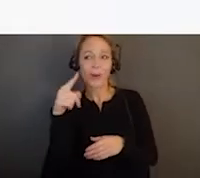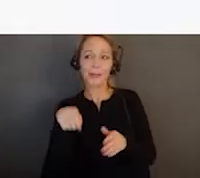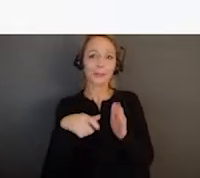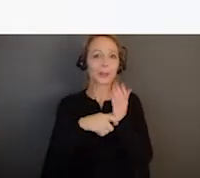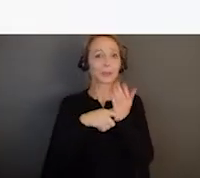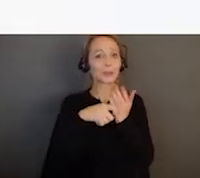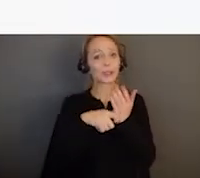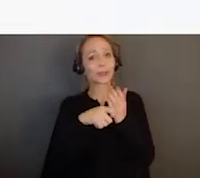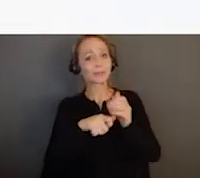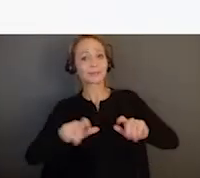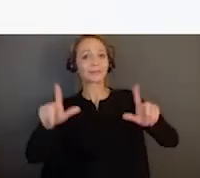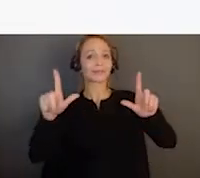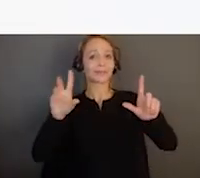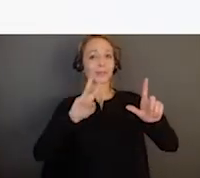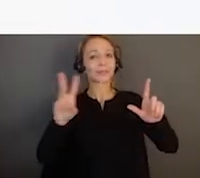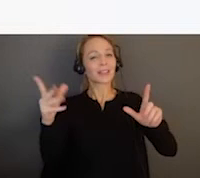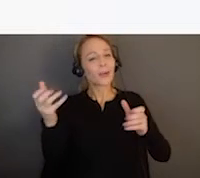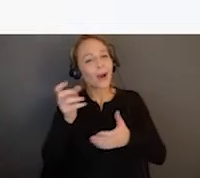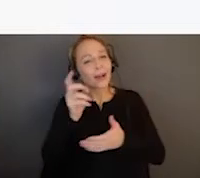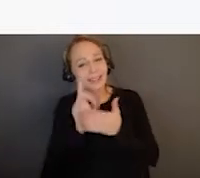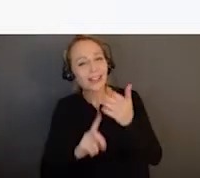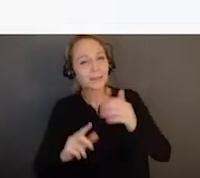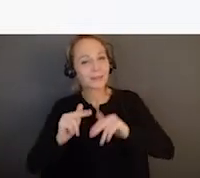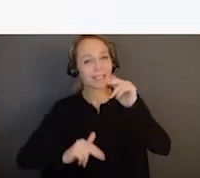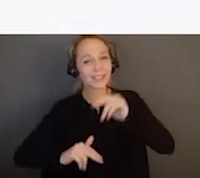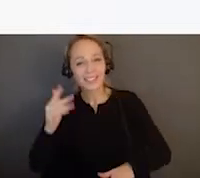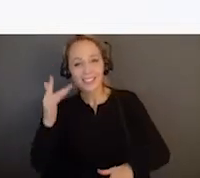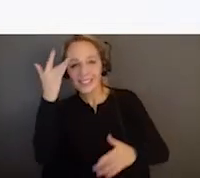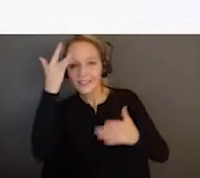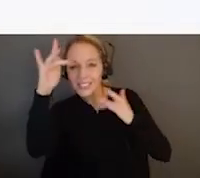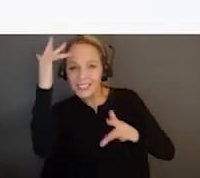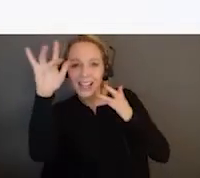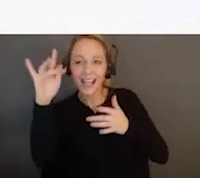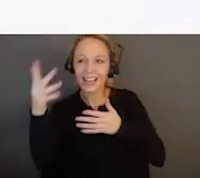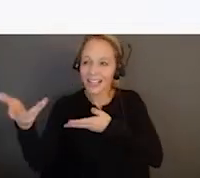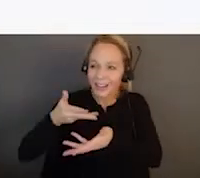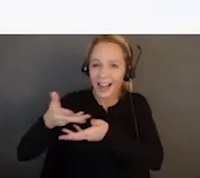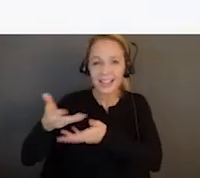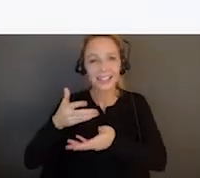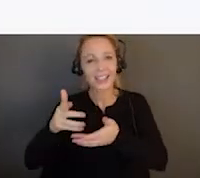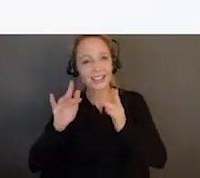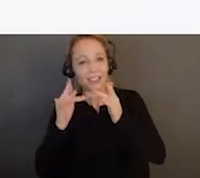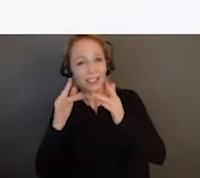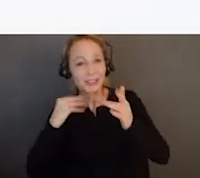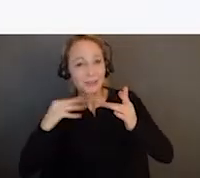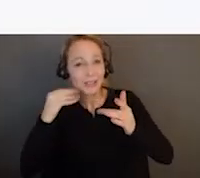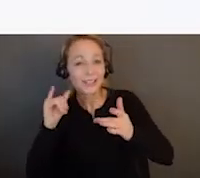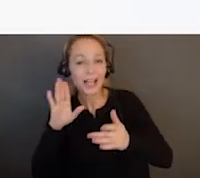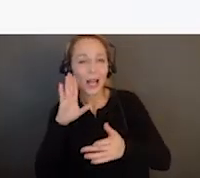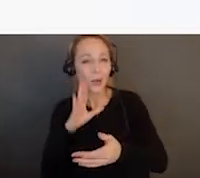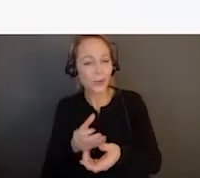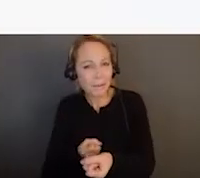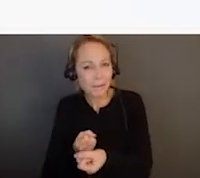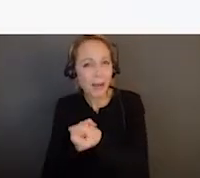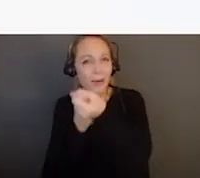THEY'RE LOOKING TO DESIGN AND BUILD SOPHISTICATED, INTERACTIVE DIGITAL EXPERIENCES THAT WILL POWER THEIR BUSINESSES.